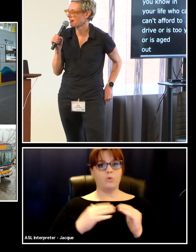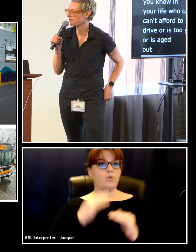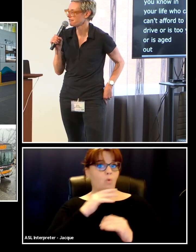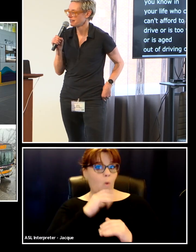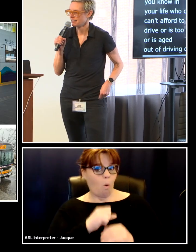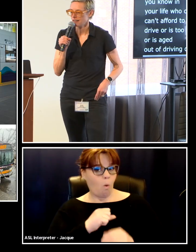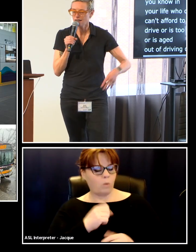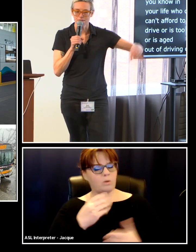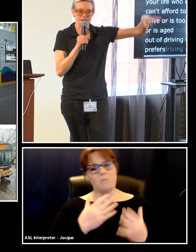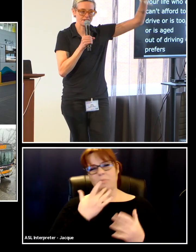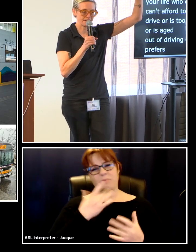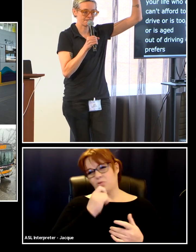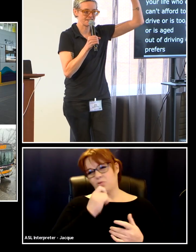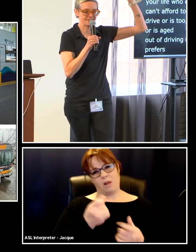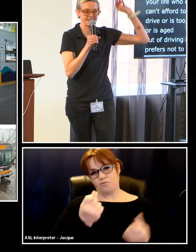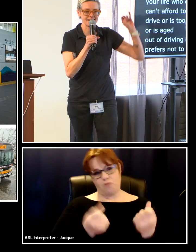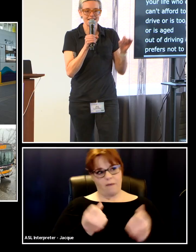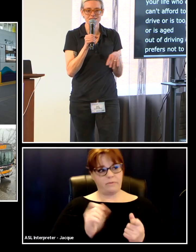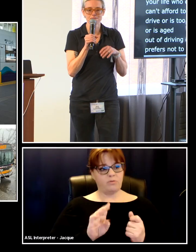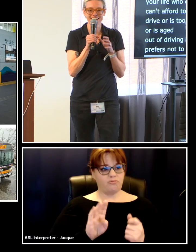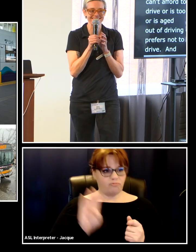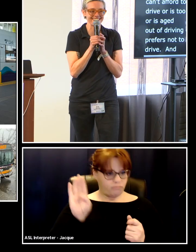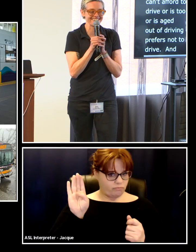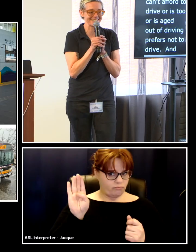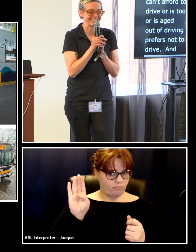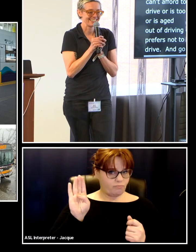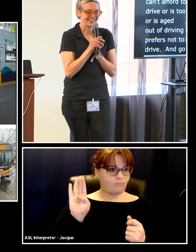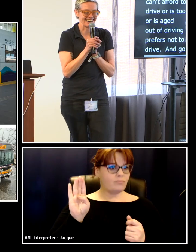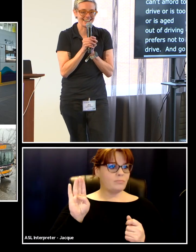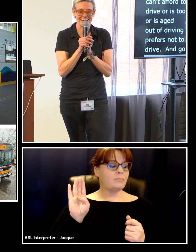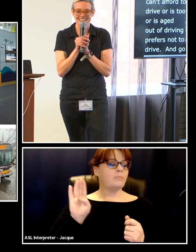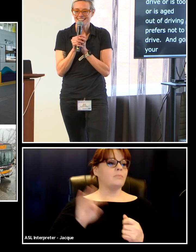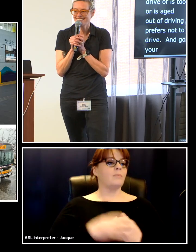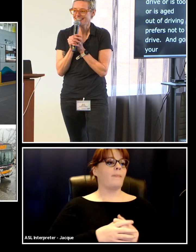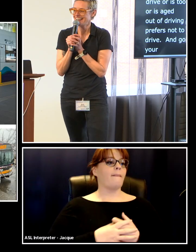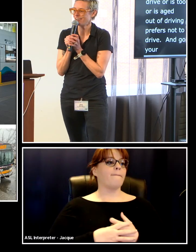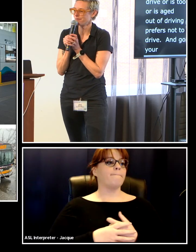drive. Um and go ahead and raise your hands. I have some mic runners uh that are going to help